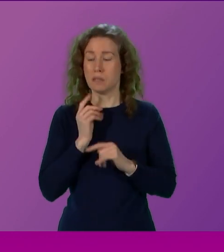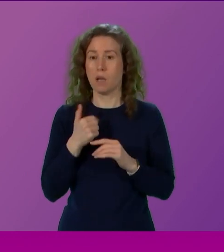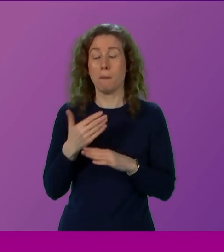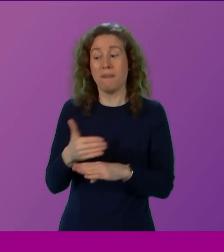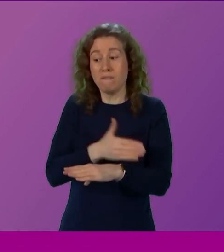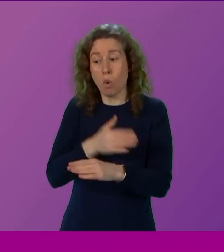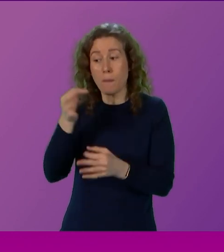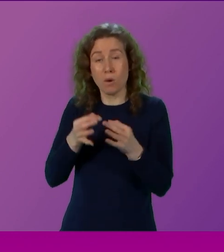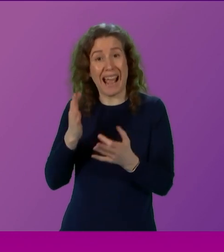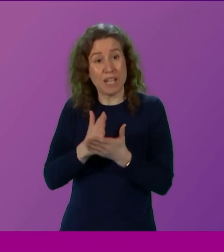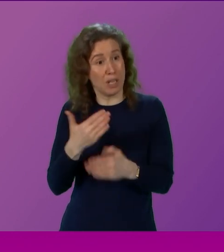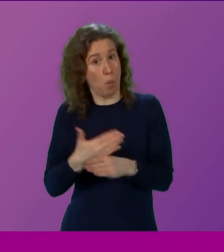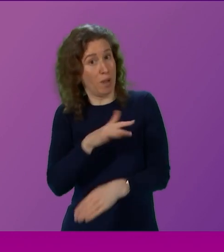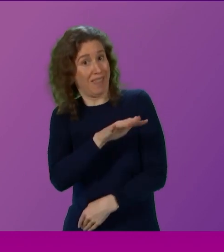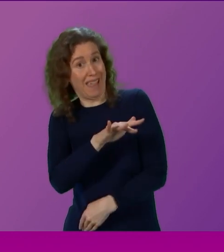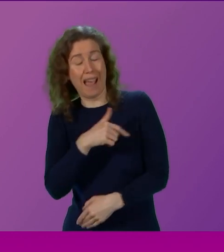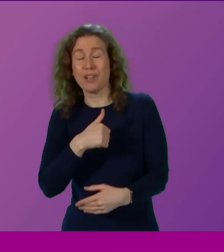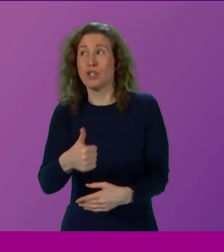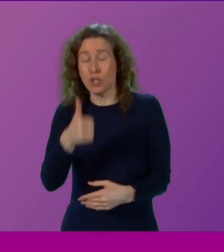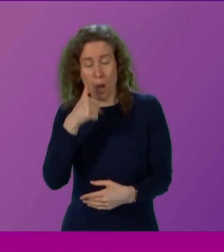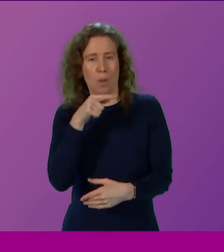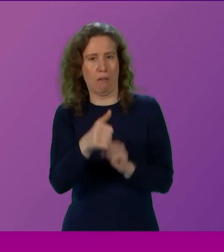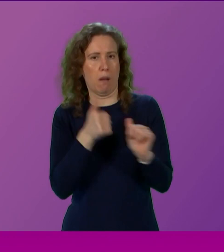I worked in Drumchapel, and I know how important such a company is to